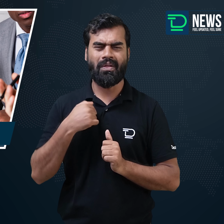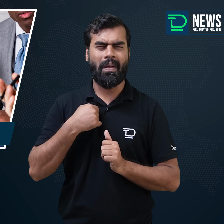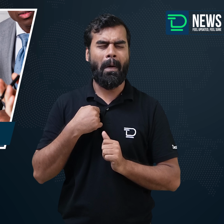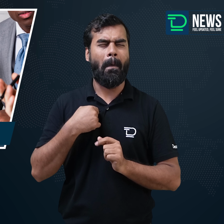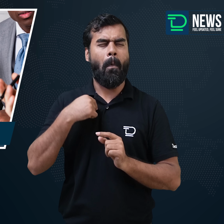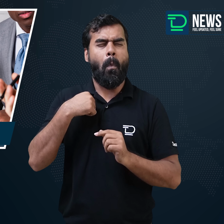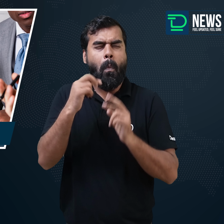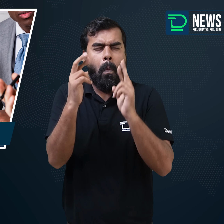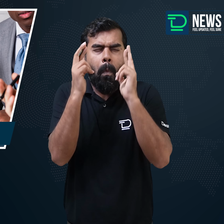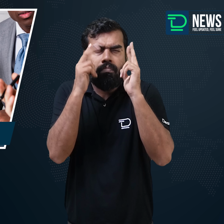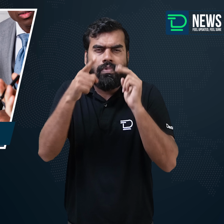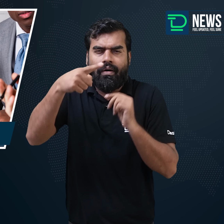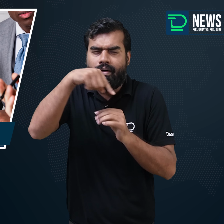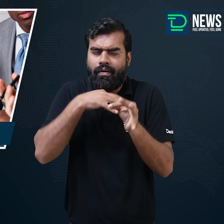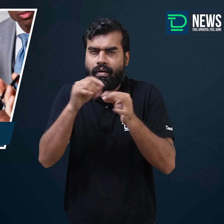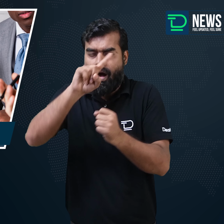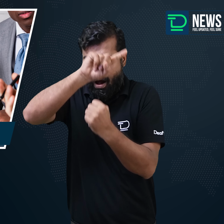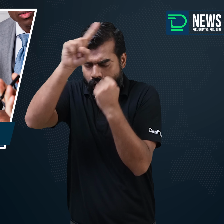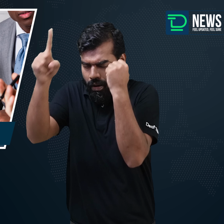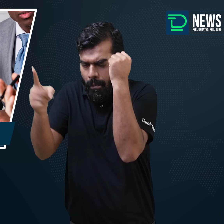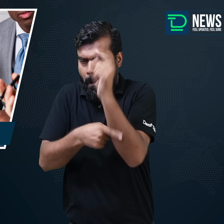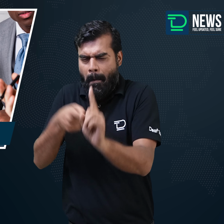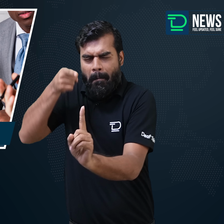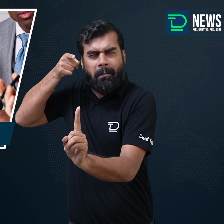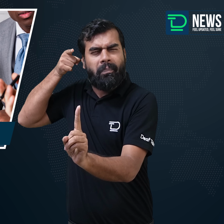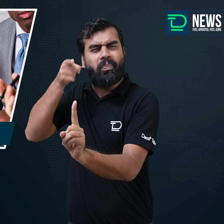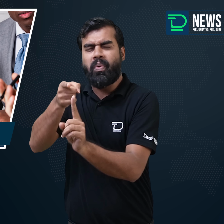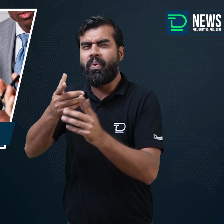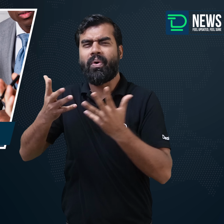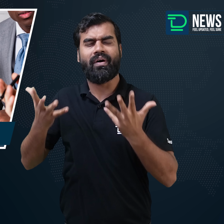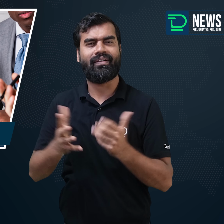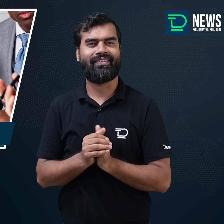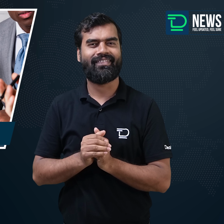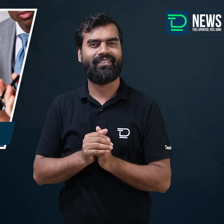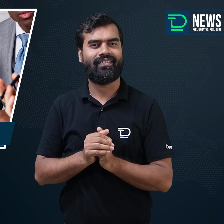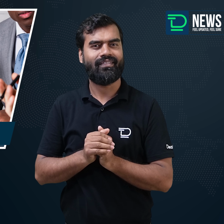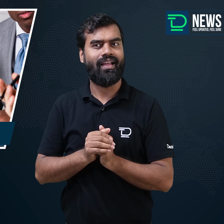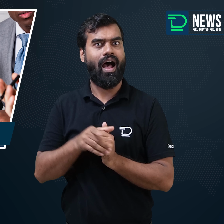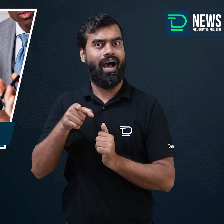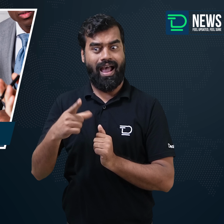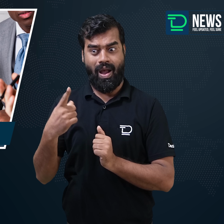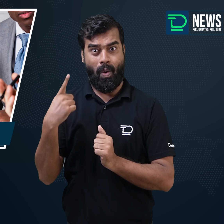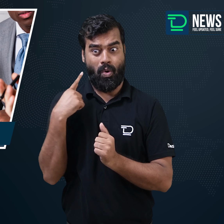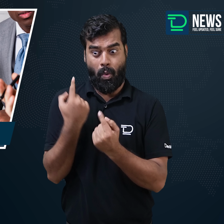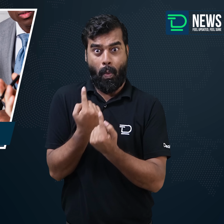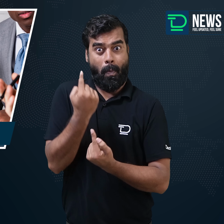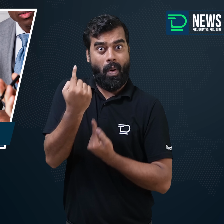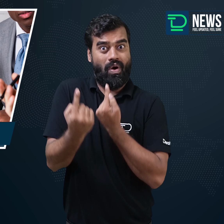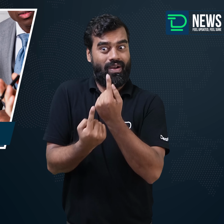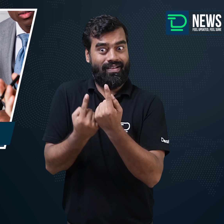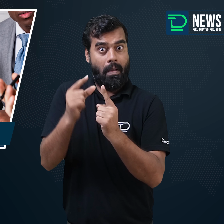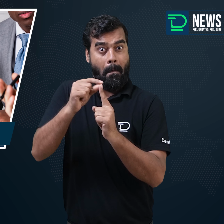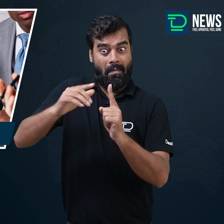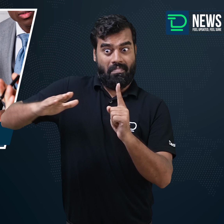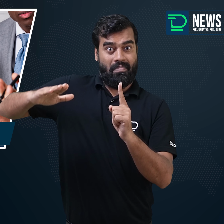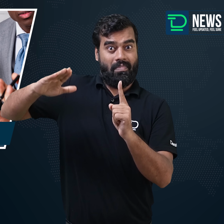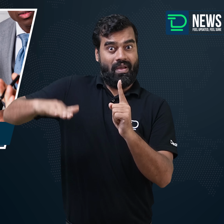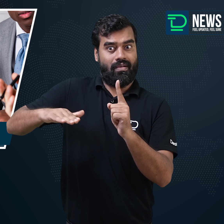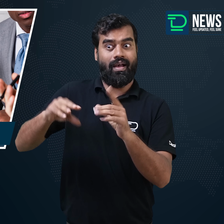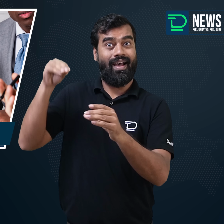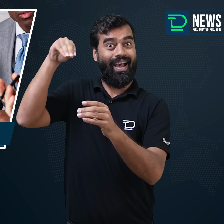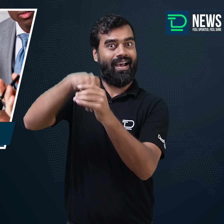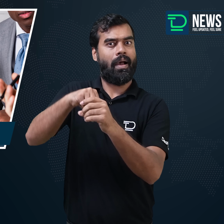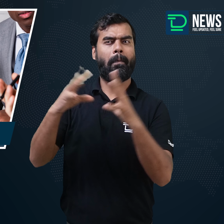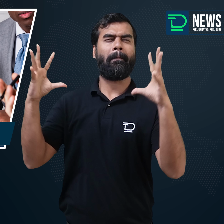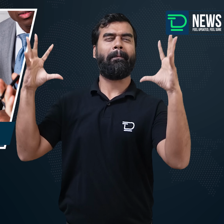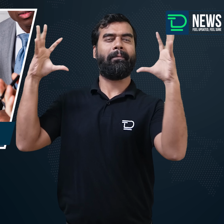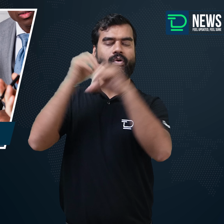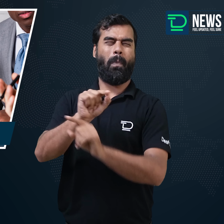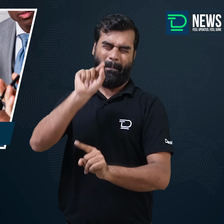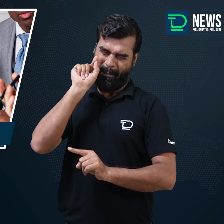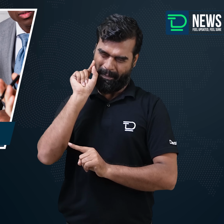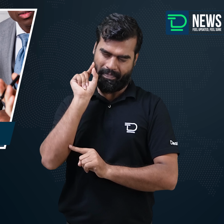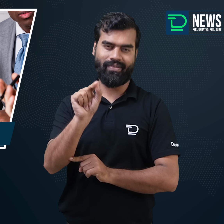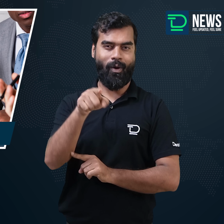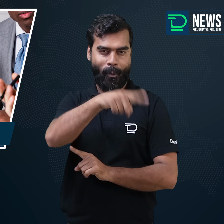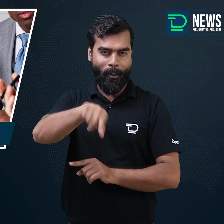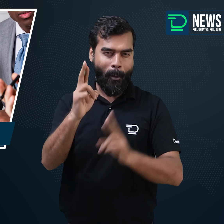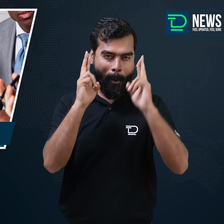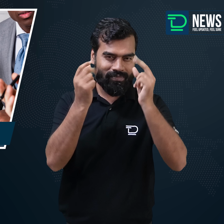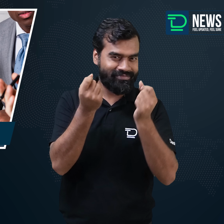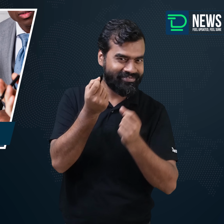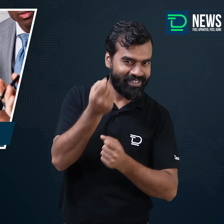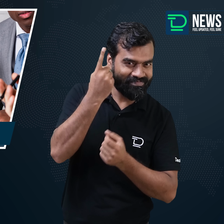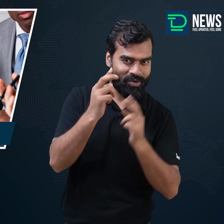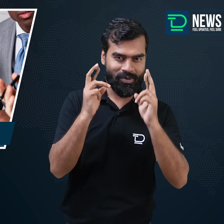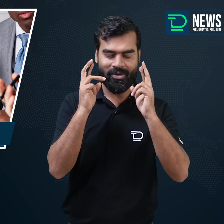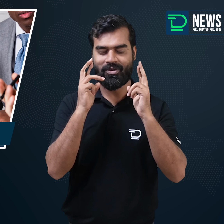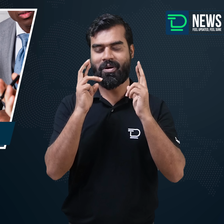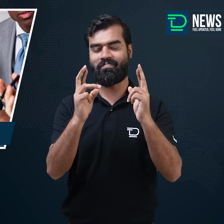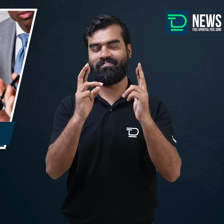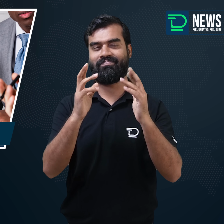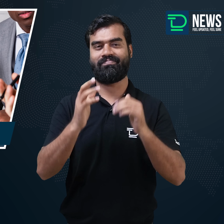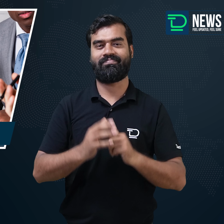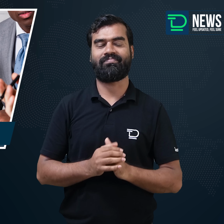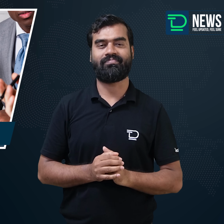Hope you have understood the points.